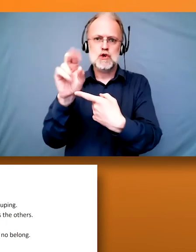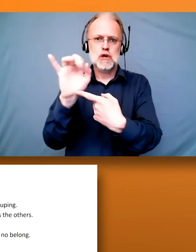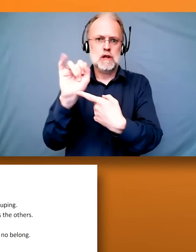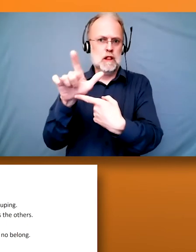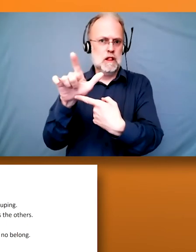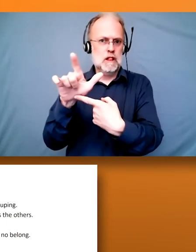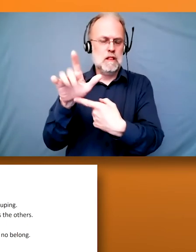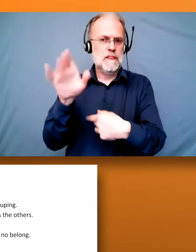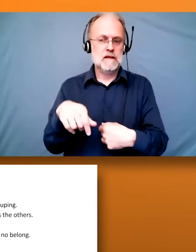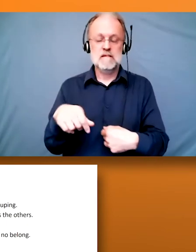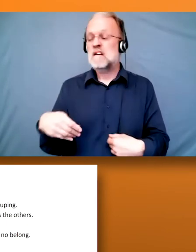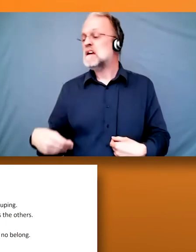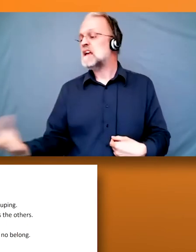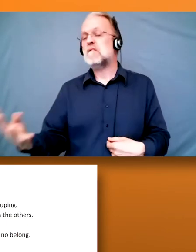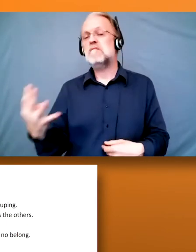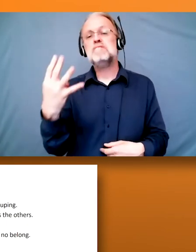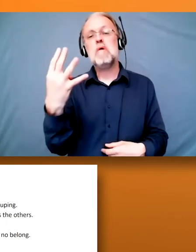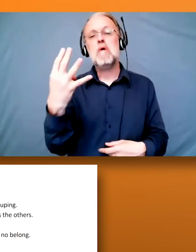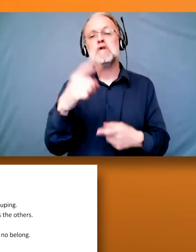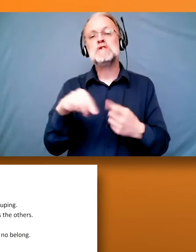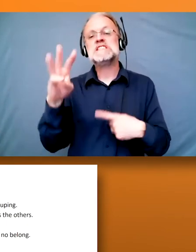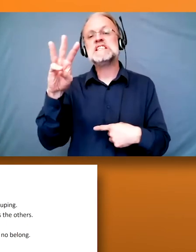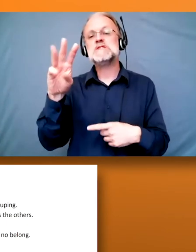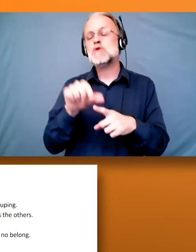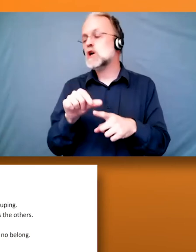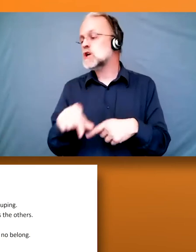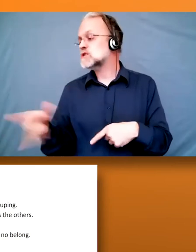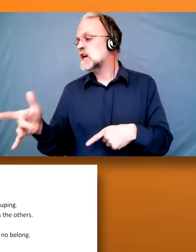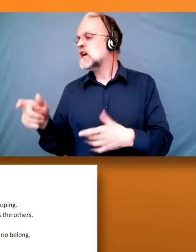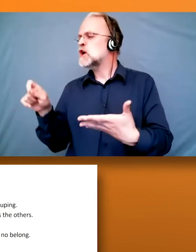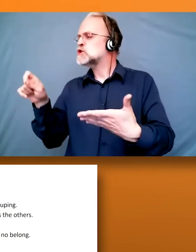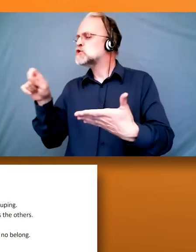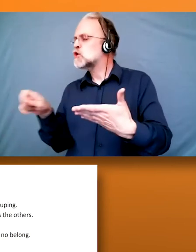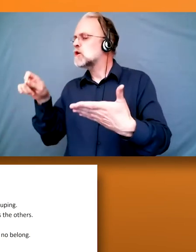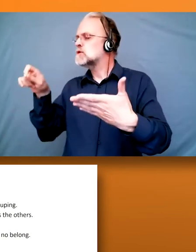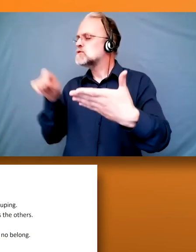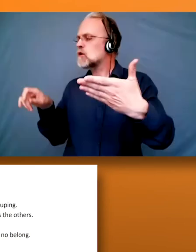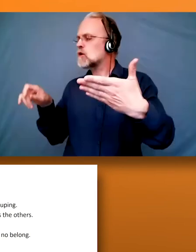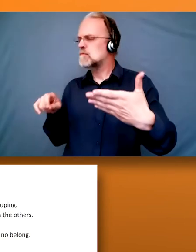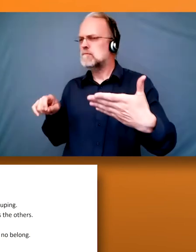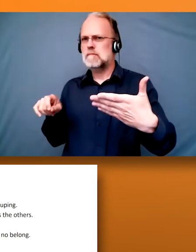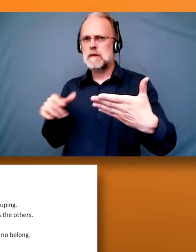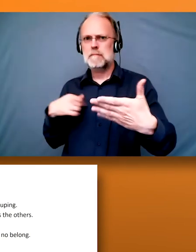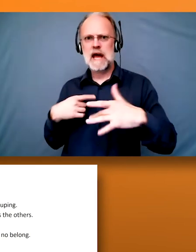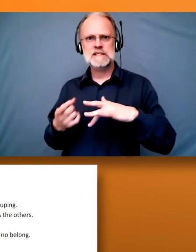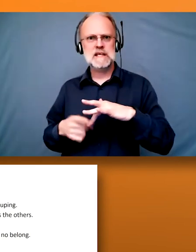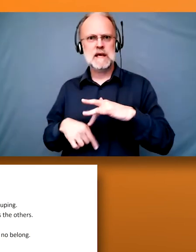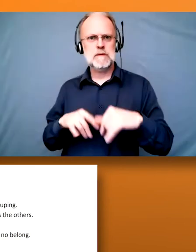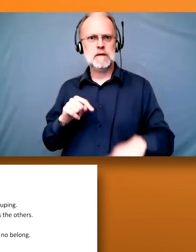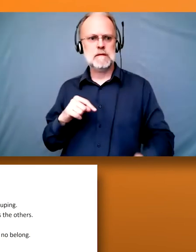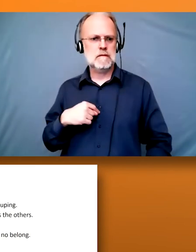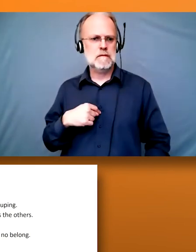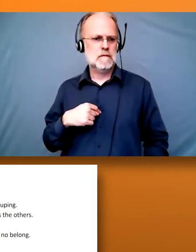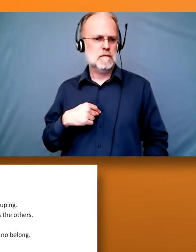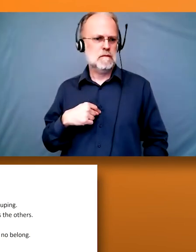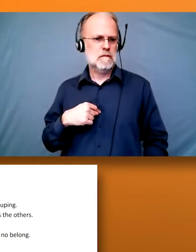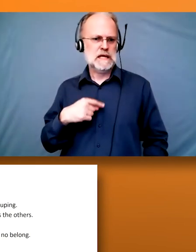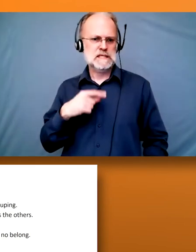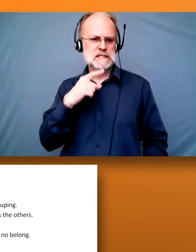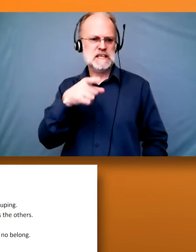So giving them 4 to 6 words per grouping and asking them to circle the words. Actually, I think I skipped over. This is not the one that's like what we saw earlier.